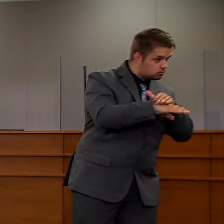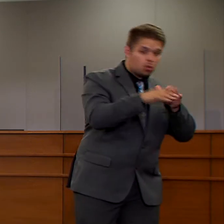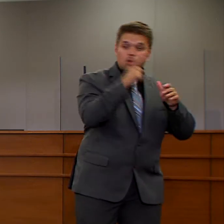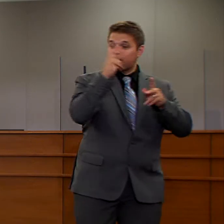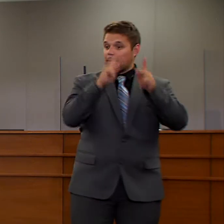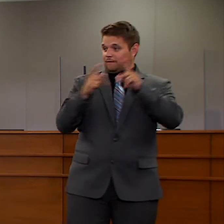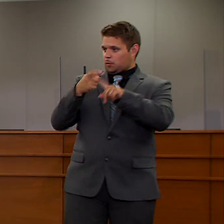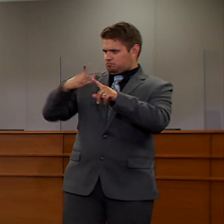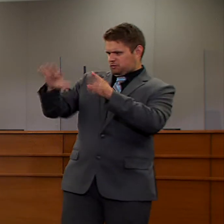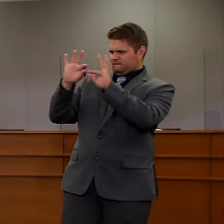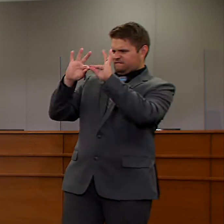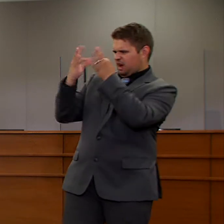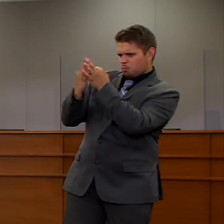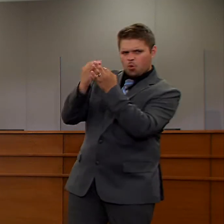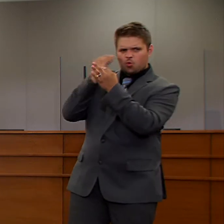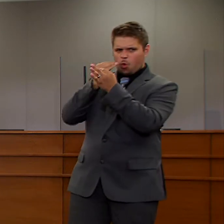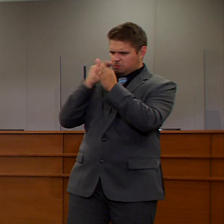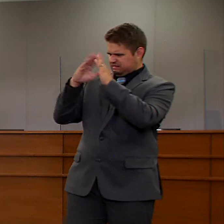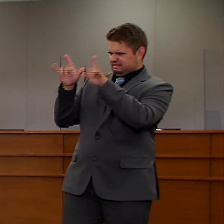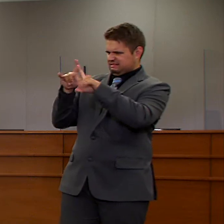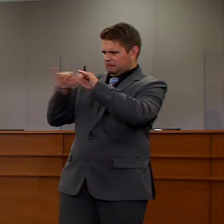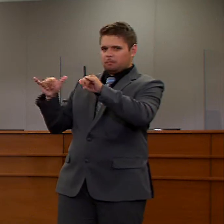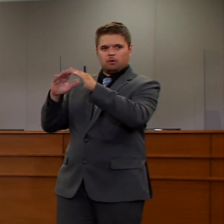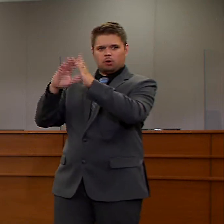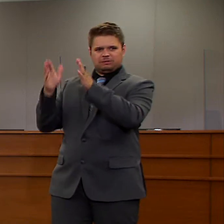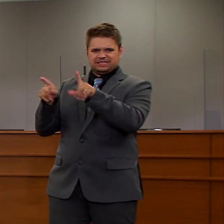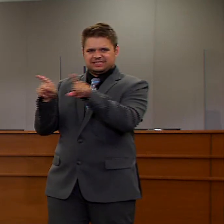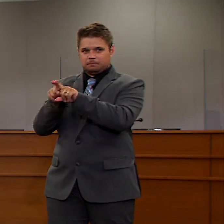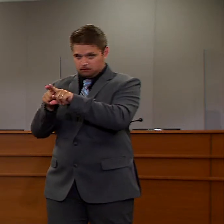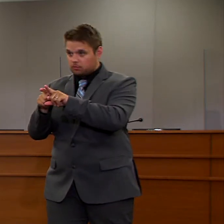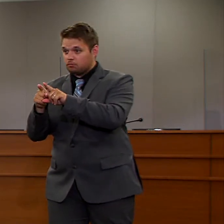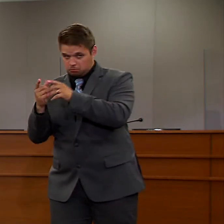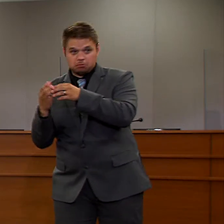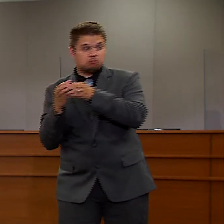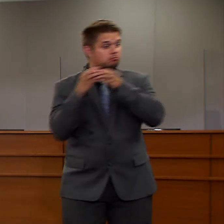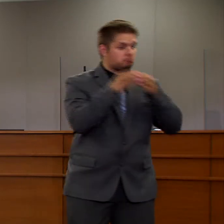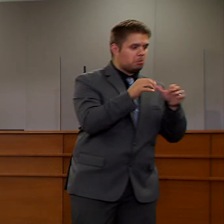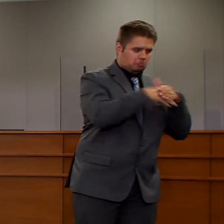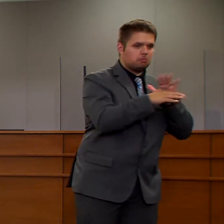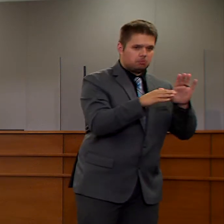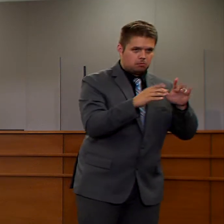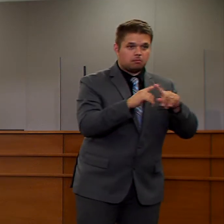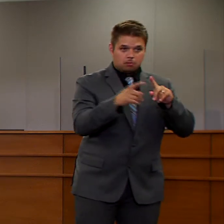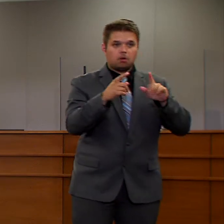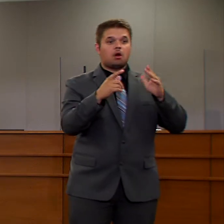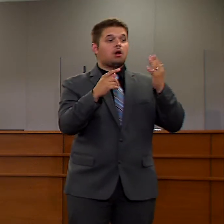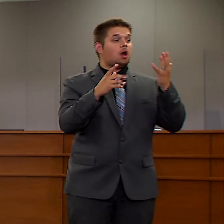outdoors. There will be no indoor service at any bar, brewery, tavern and